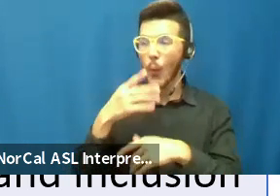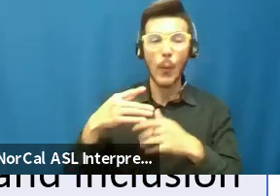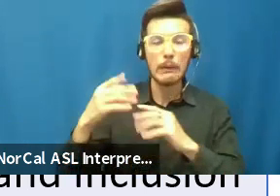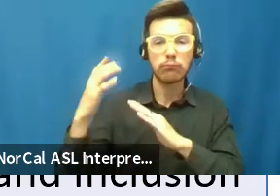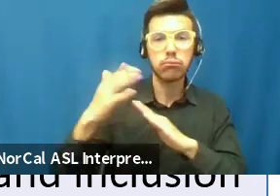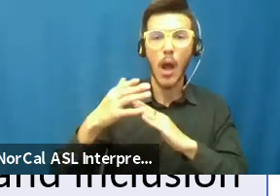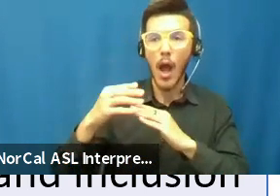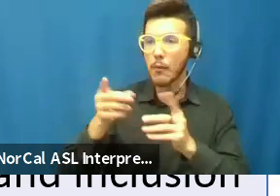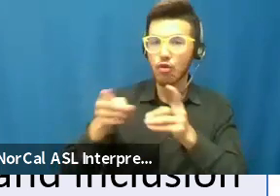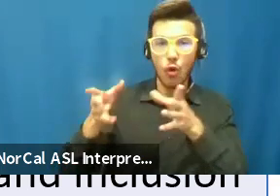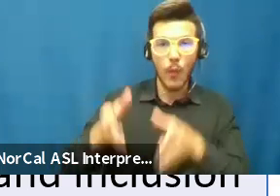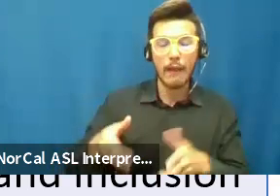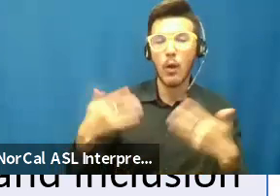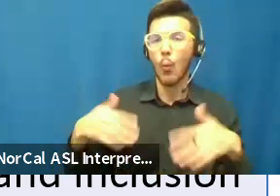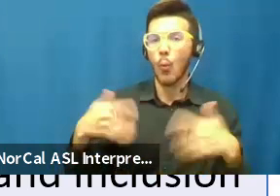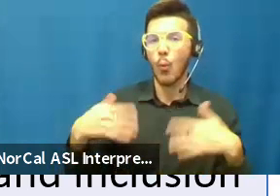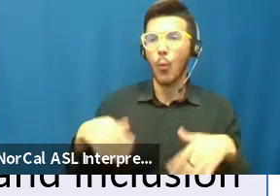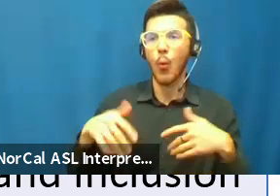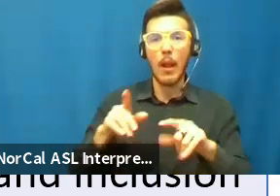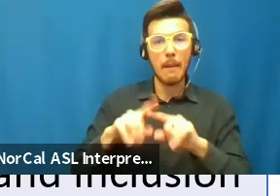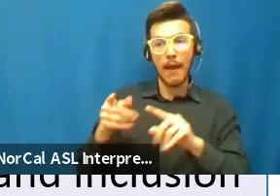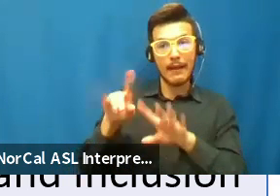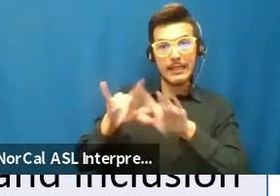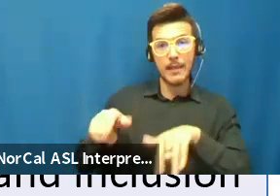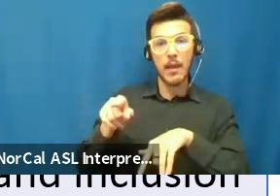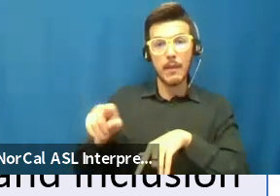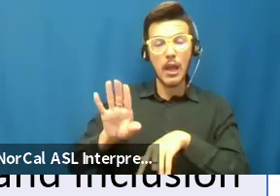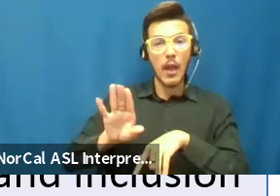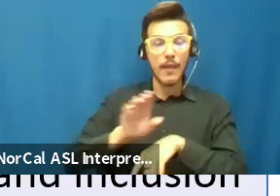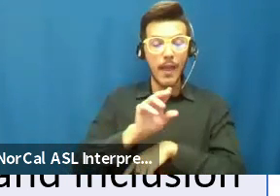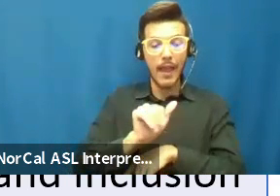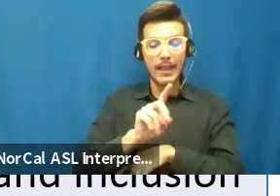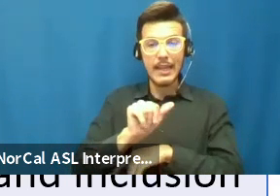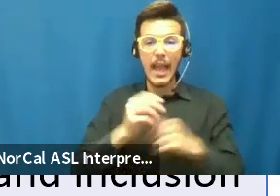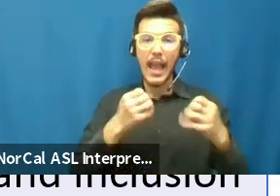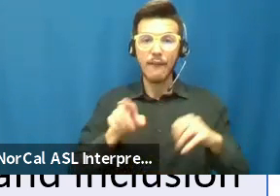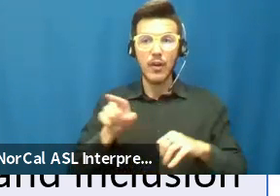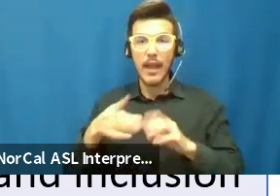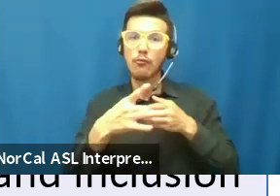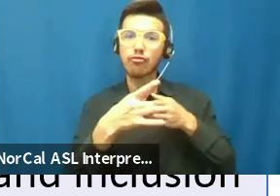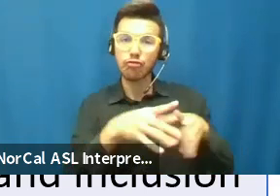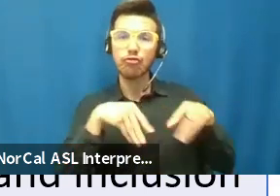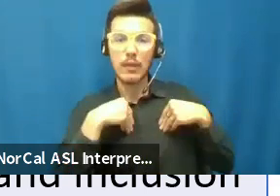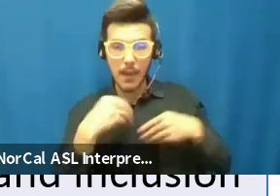the person needing these ADA efforts at their healthcare organization, as well as others in